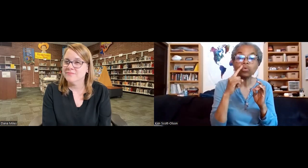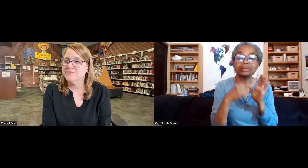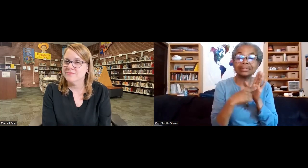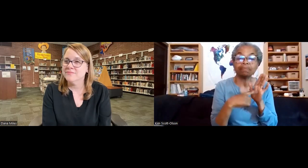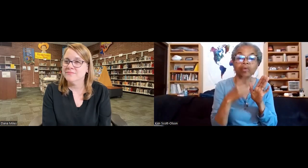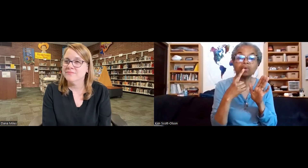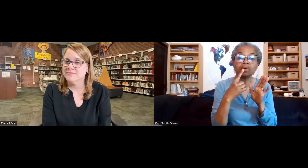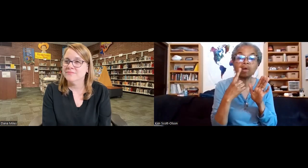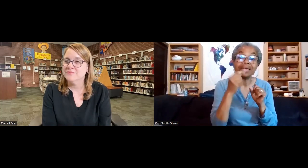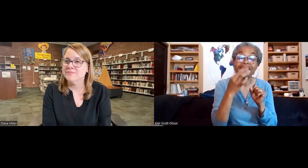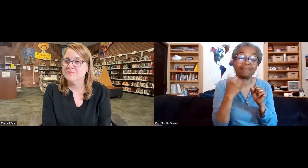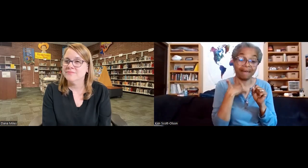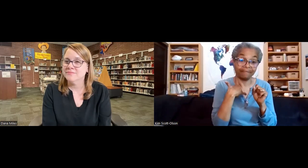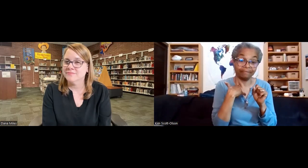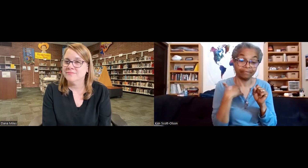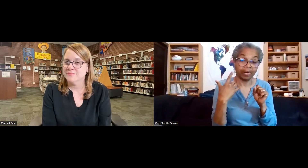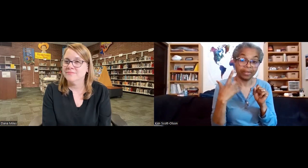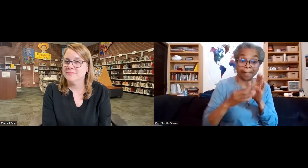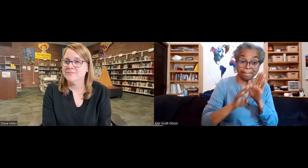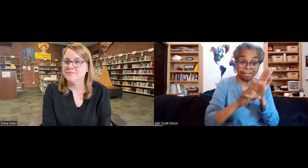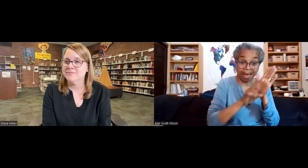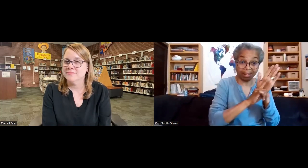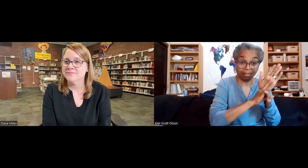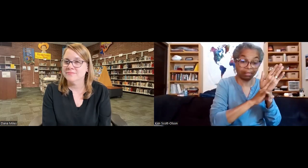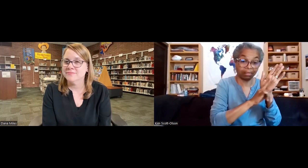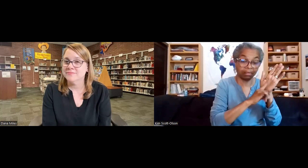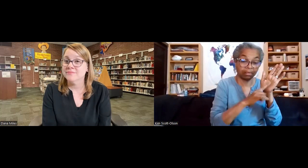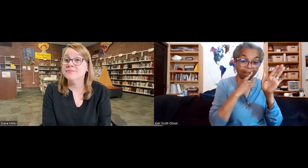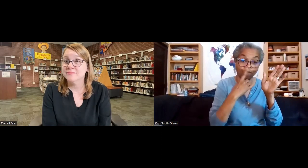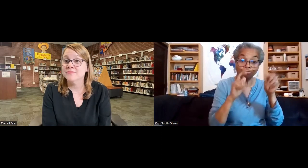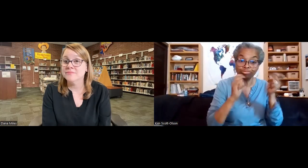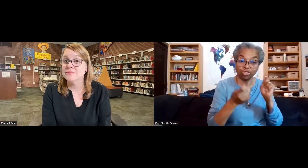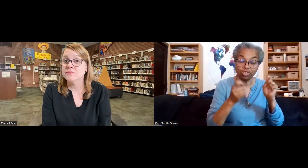And if you have a bell to notify students